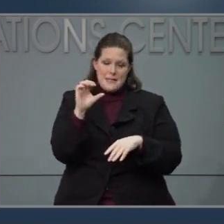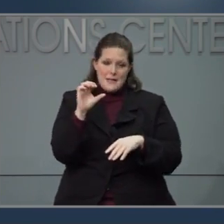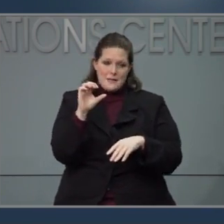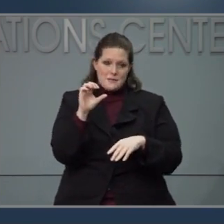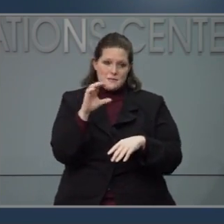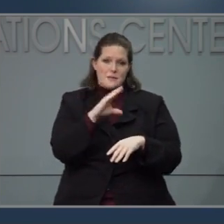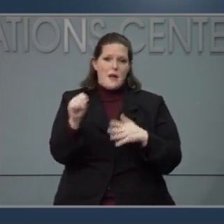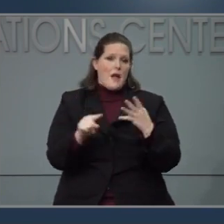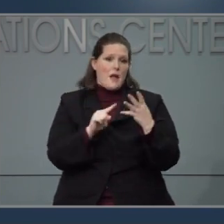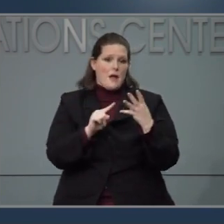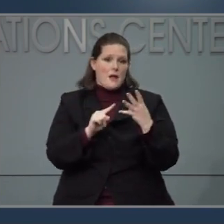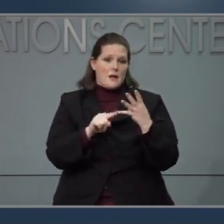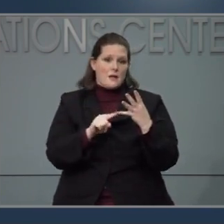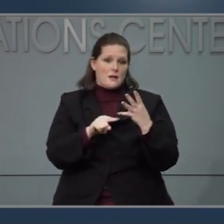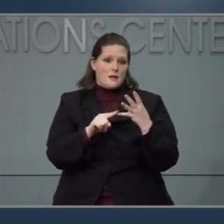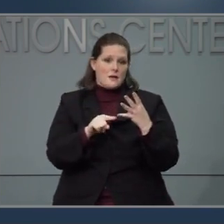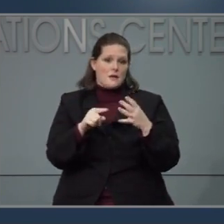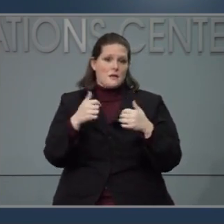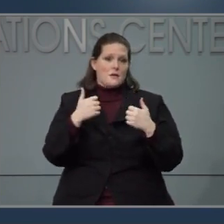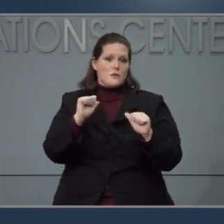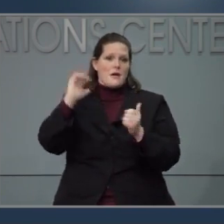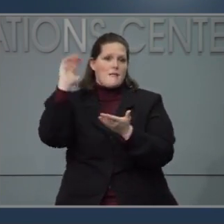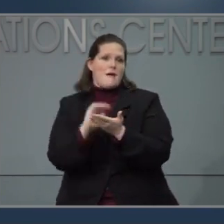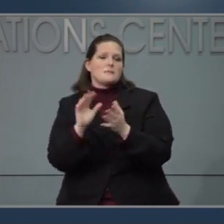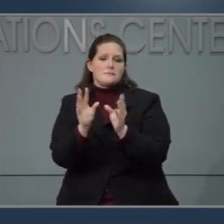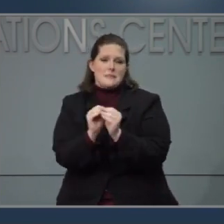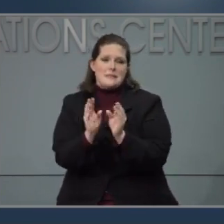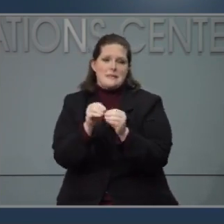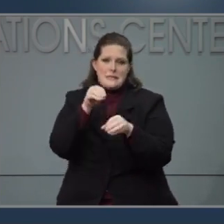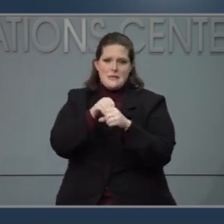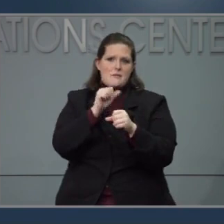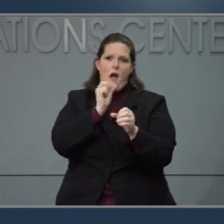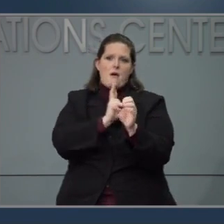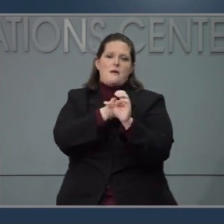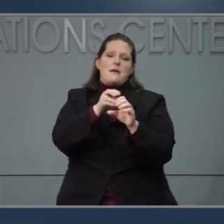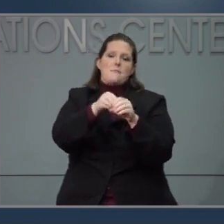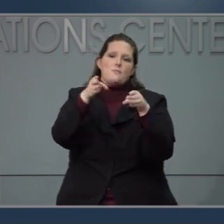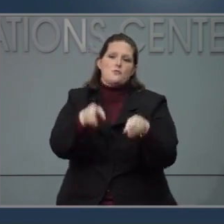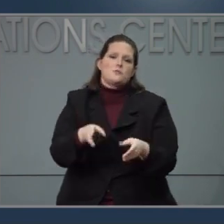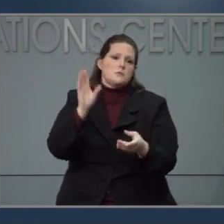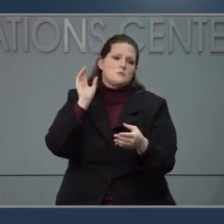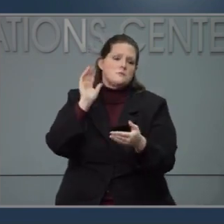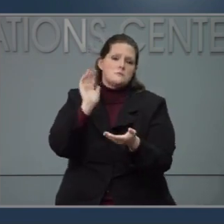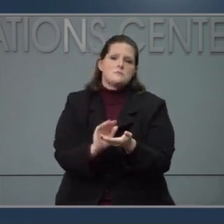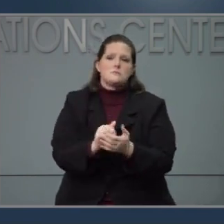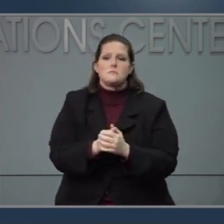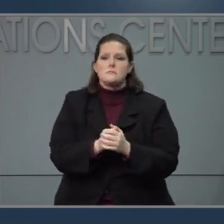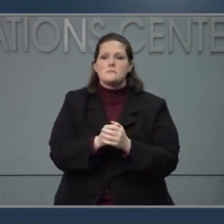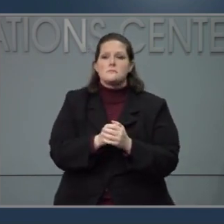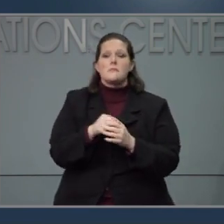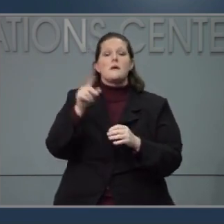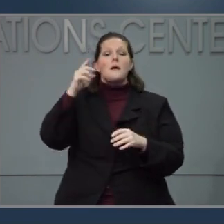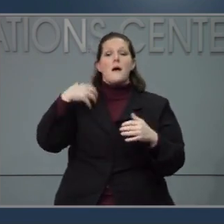TRAINING, AND AVOIDING ALL INDOOR MEETINGS AND EVENTS OR GATHERINGS ABOVE 10 PEOPLE.